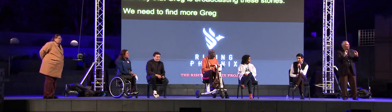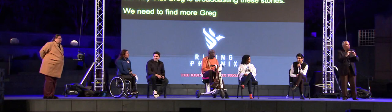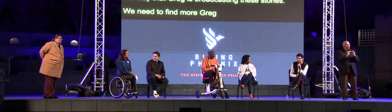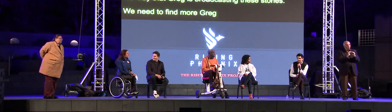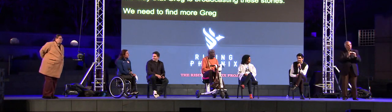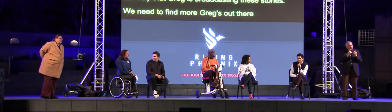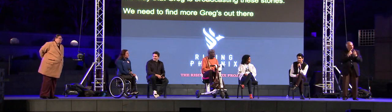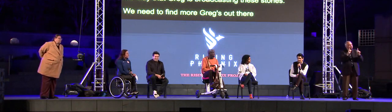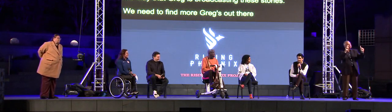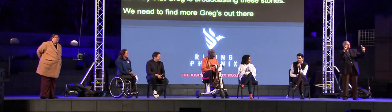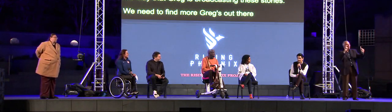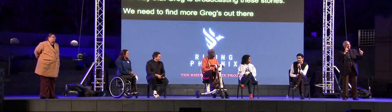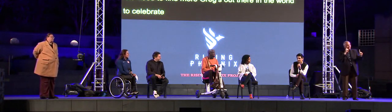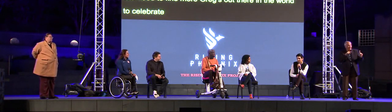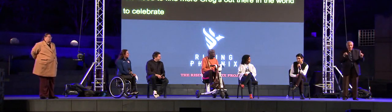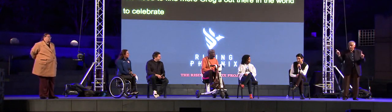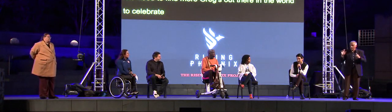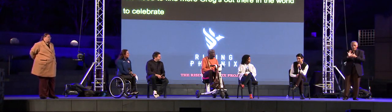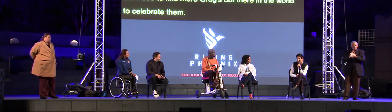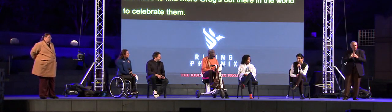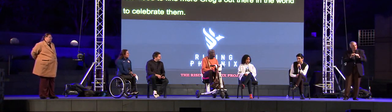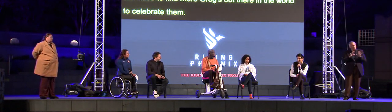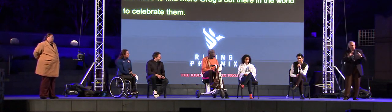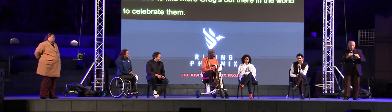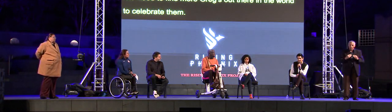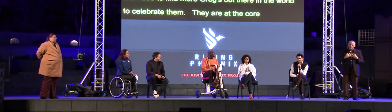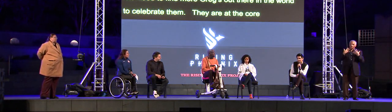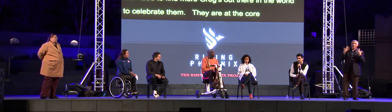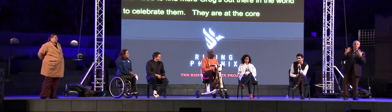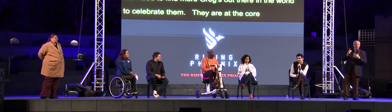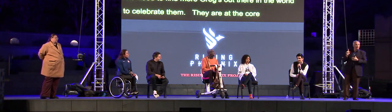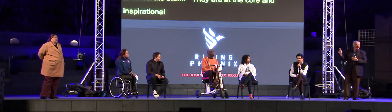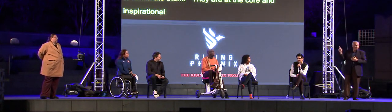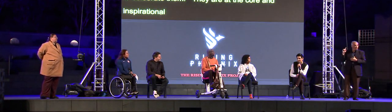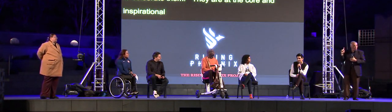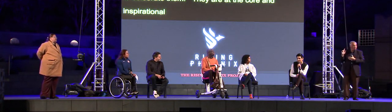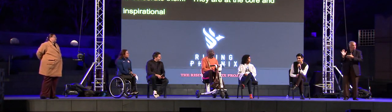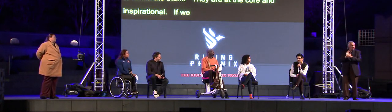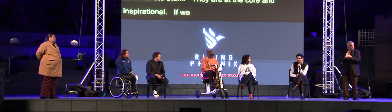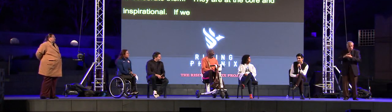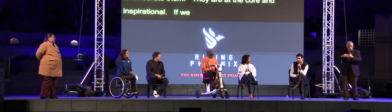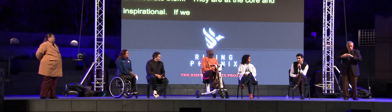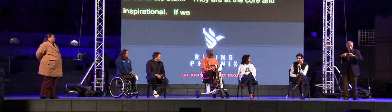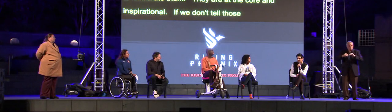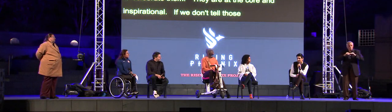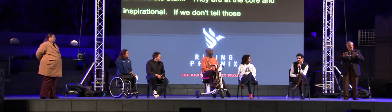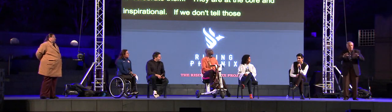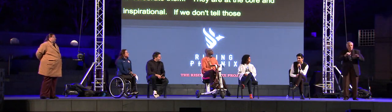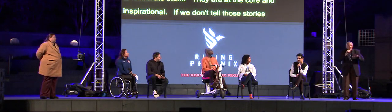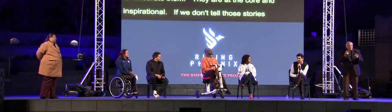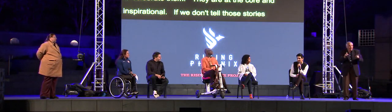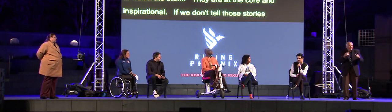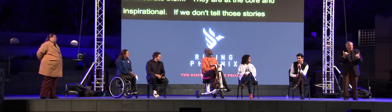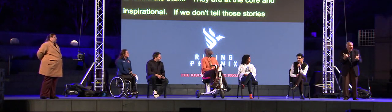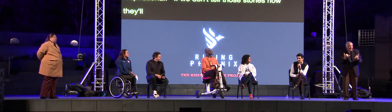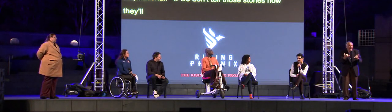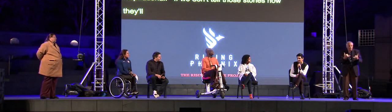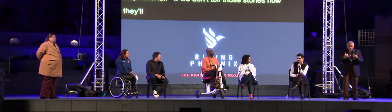at their core inspirational. And if we don't tell those stories now, they'll be forgotten after the games.